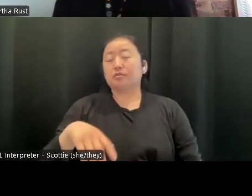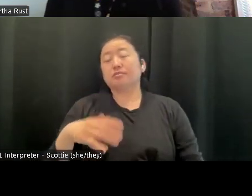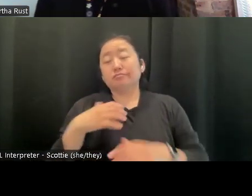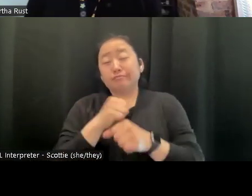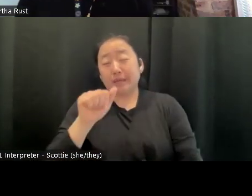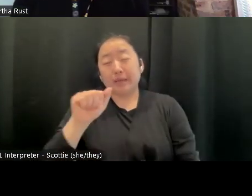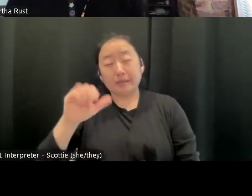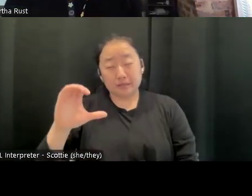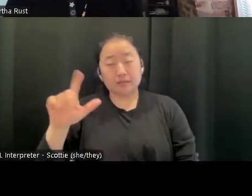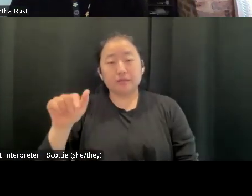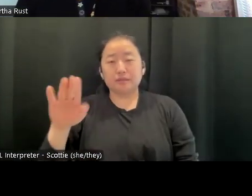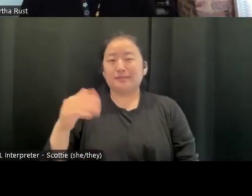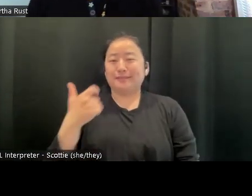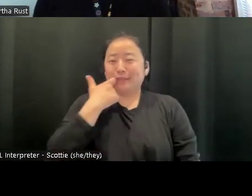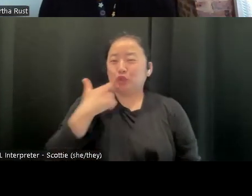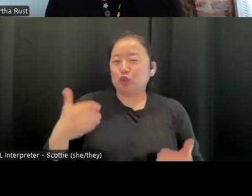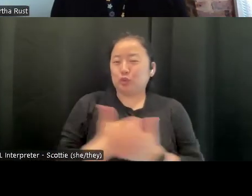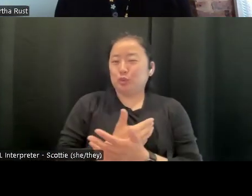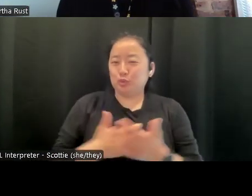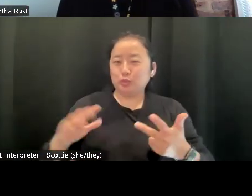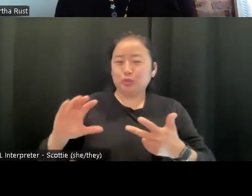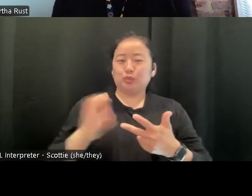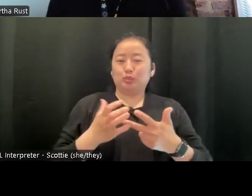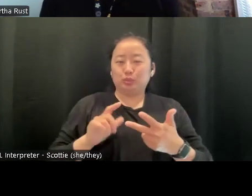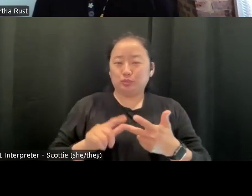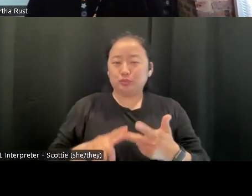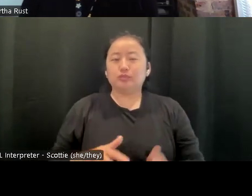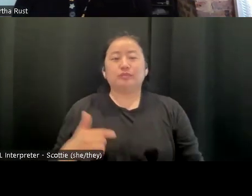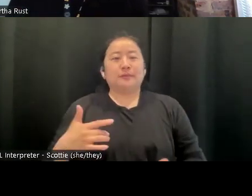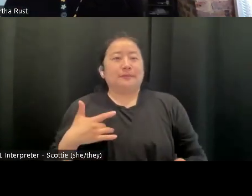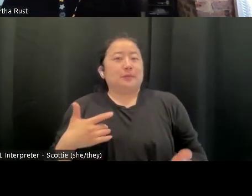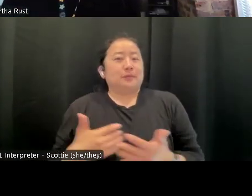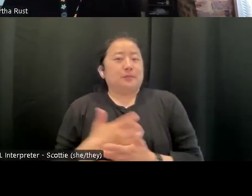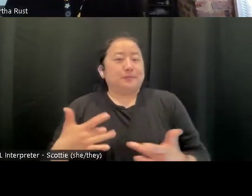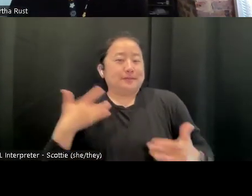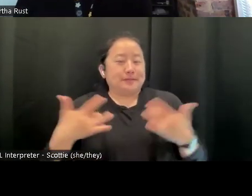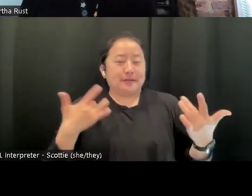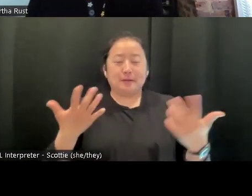This is the newest addition to the Tools For Life AT labs, and we're thrilled to demonstrate